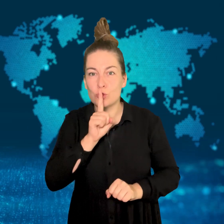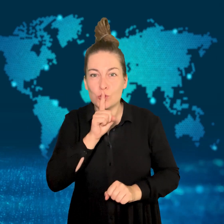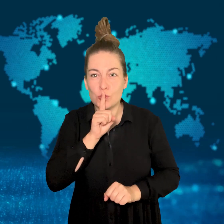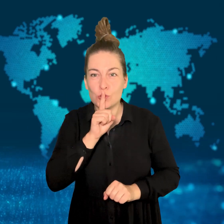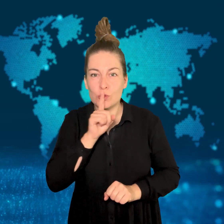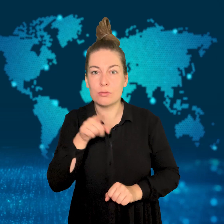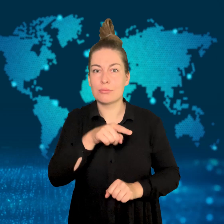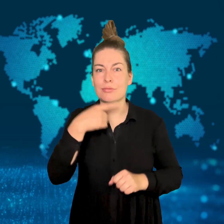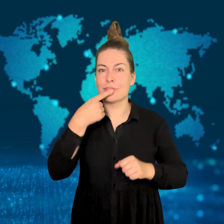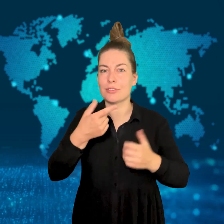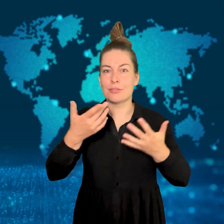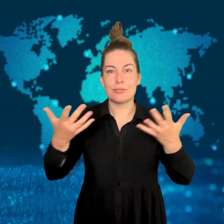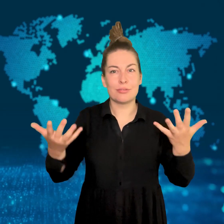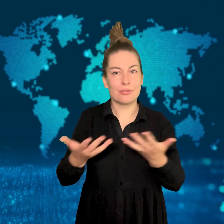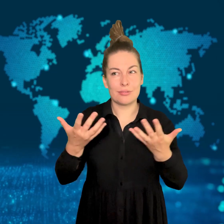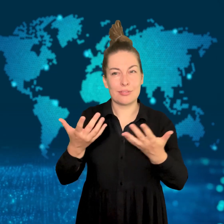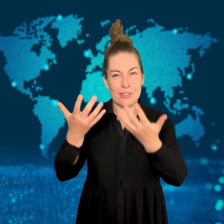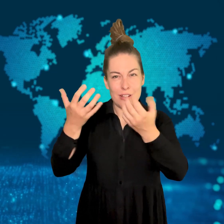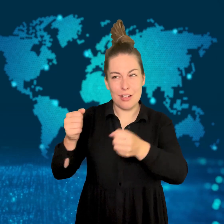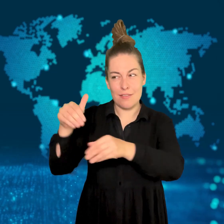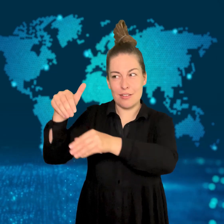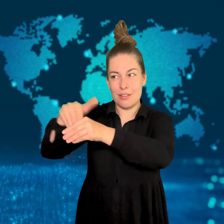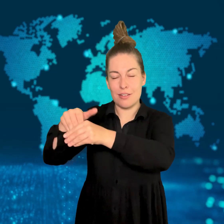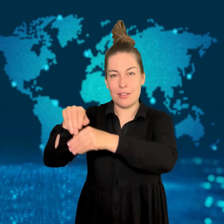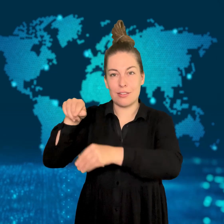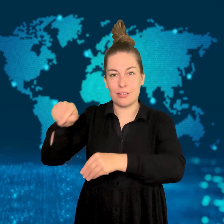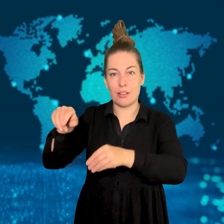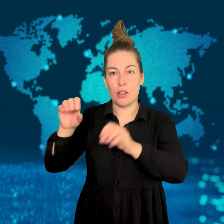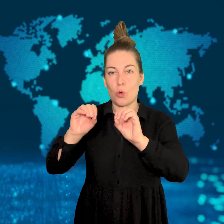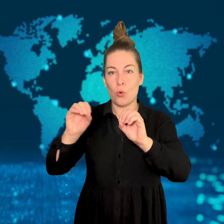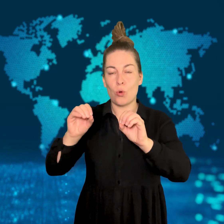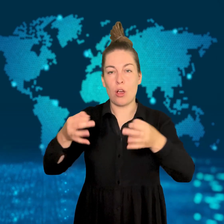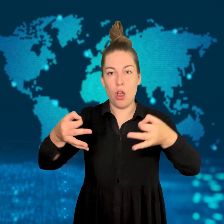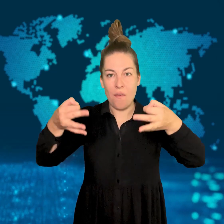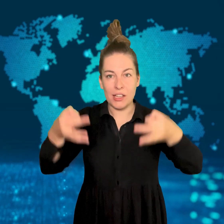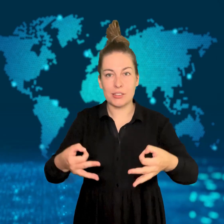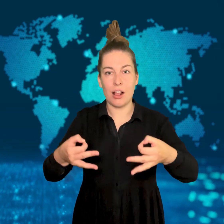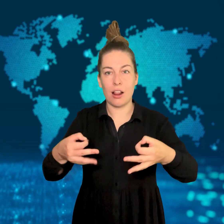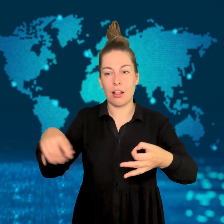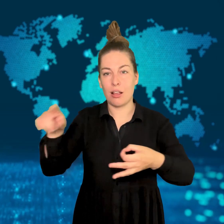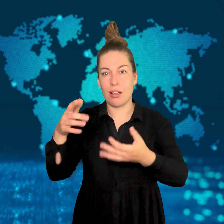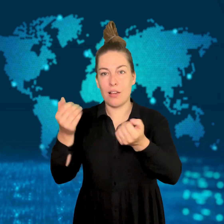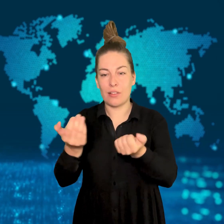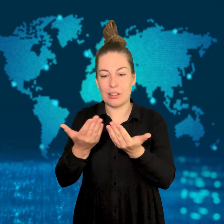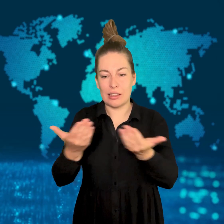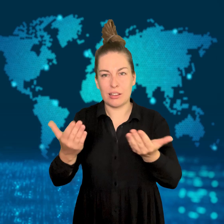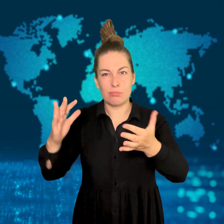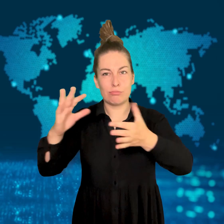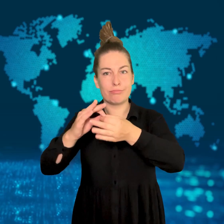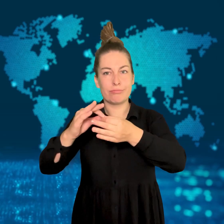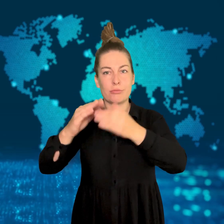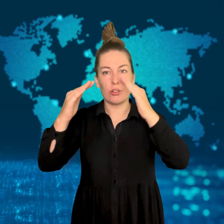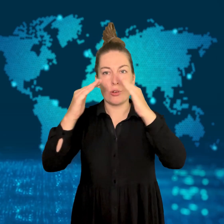the Philippines illegally entered its waters,